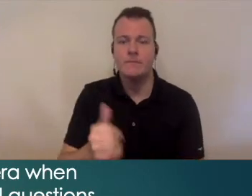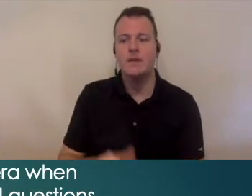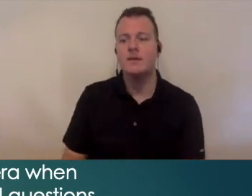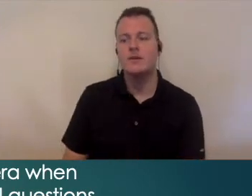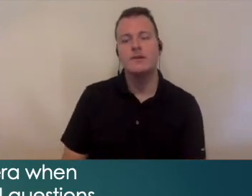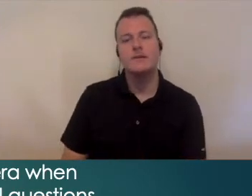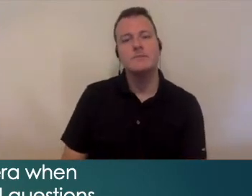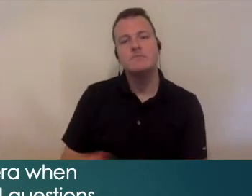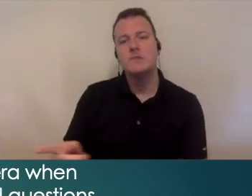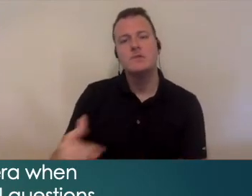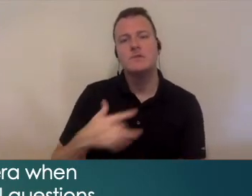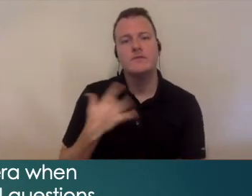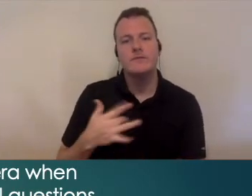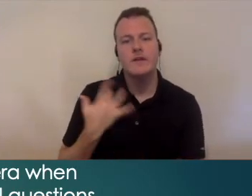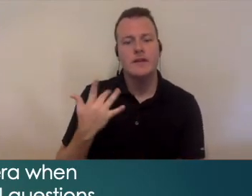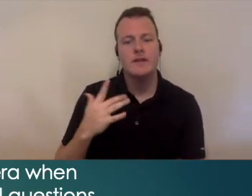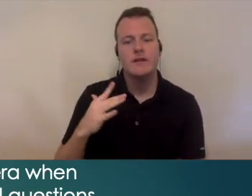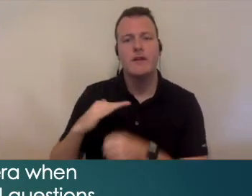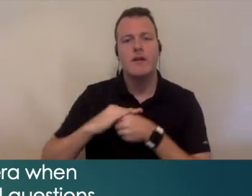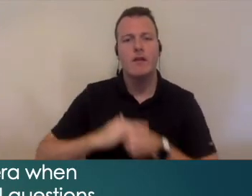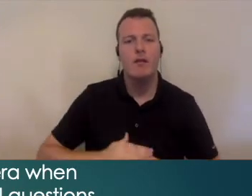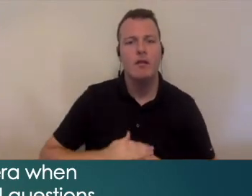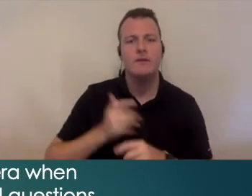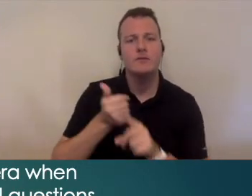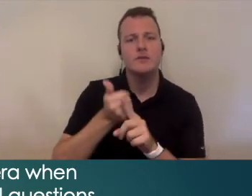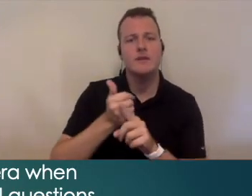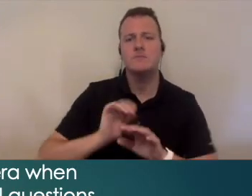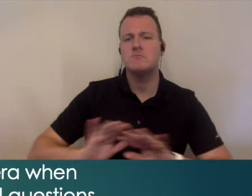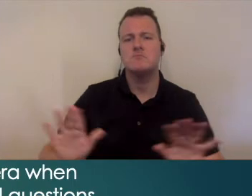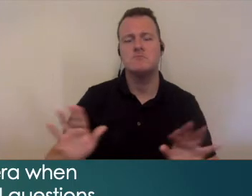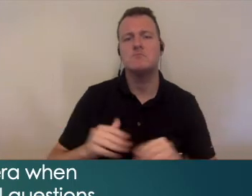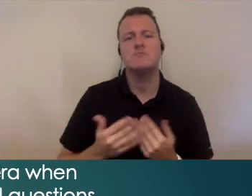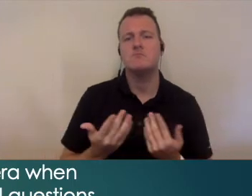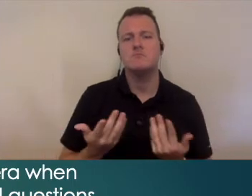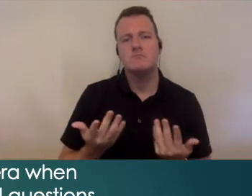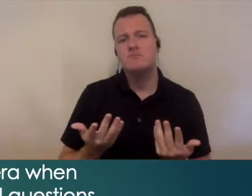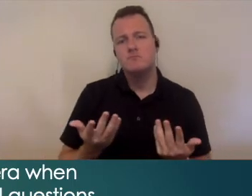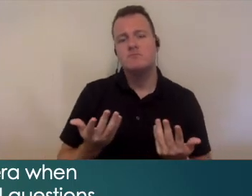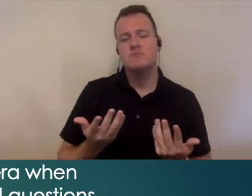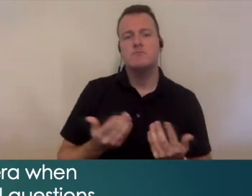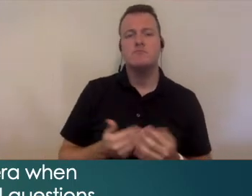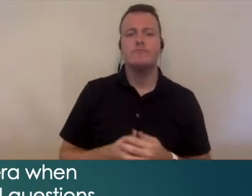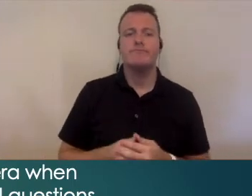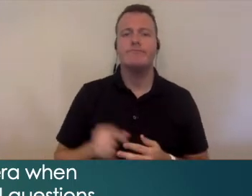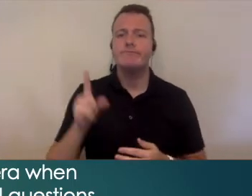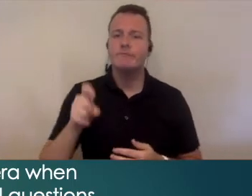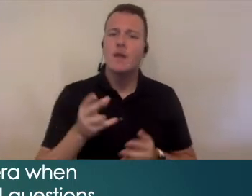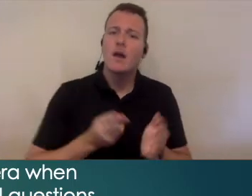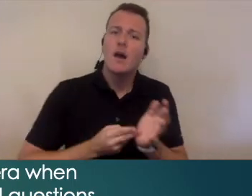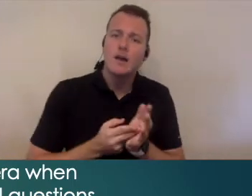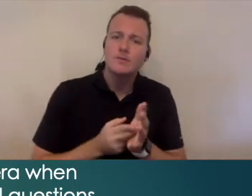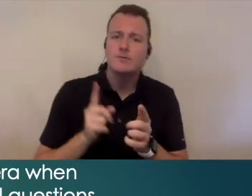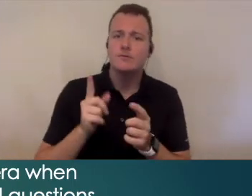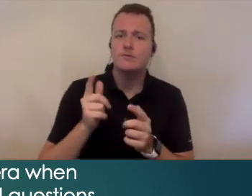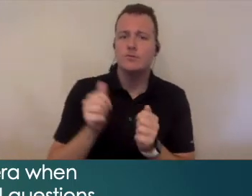easy on yourself, you know. Just be as kind of honest and true to yourself as